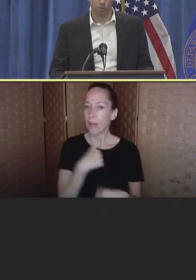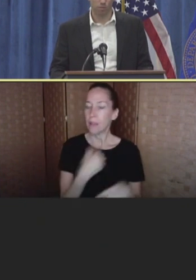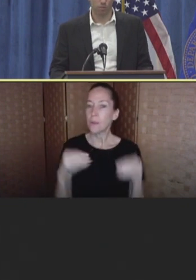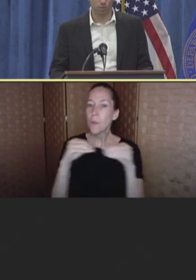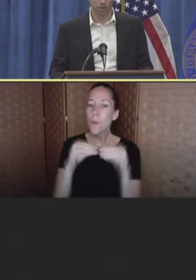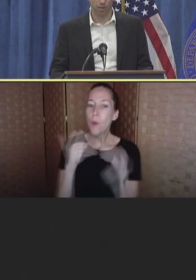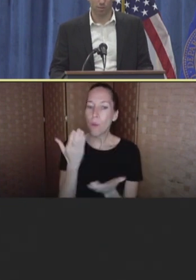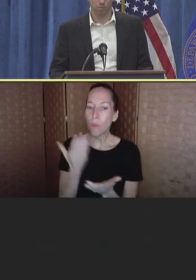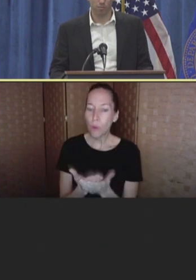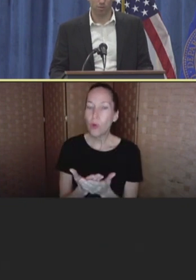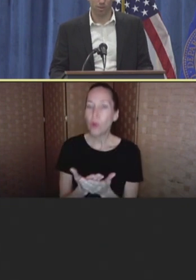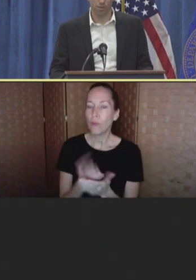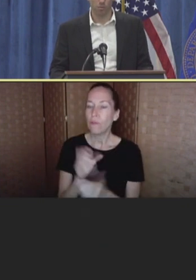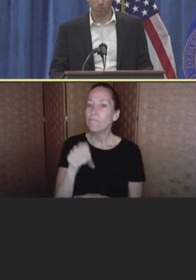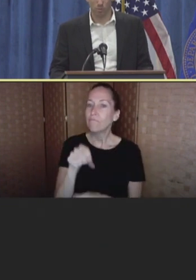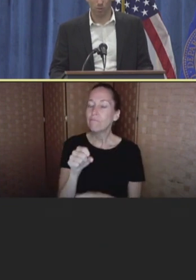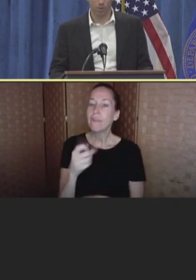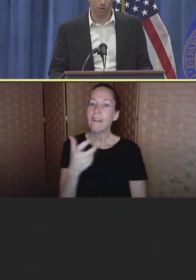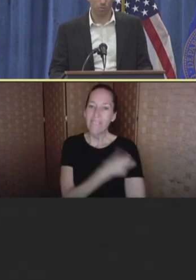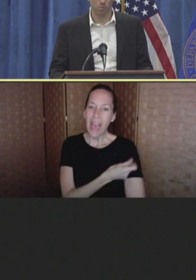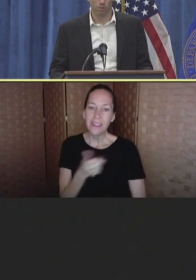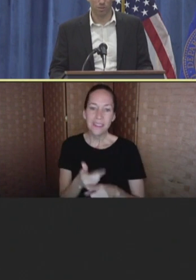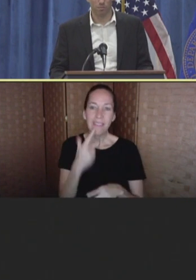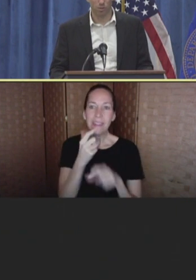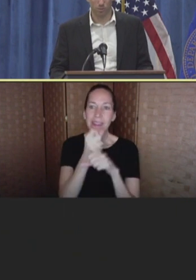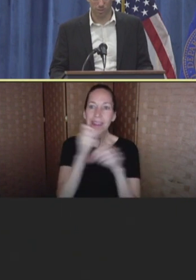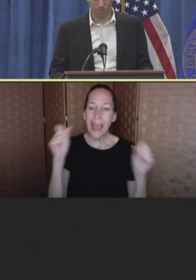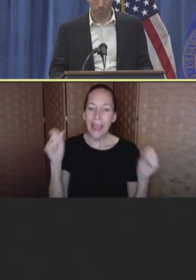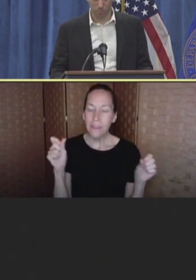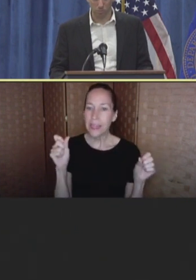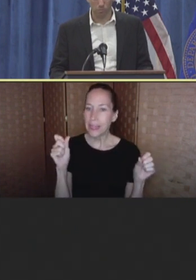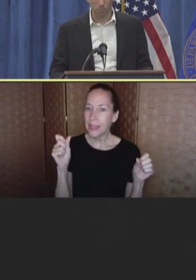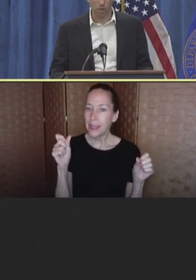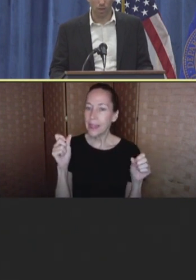for people that report and not report symptoms.